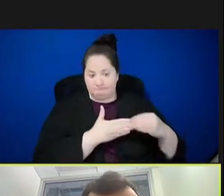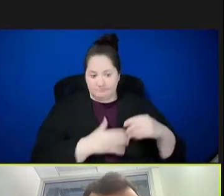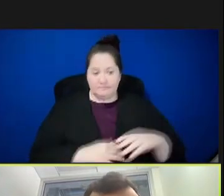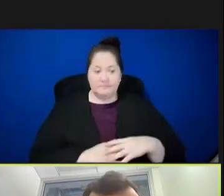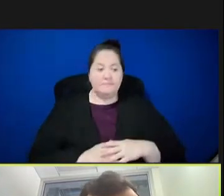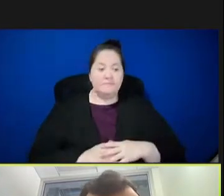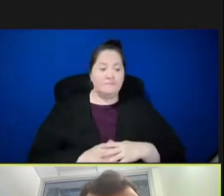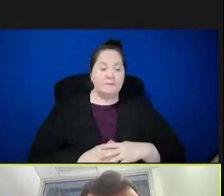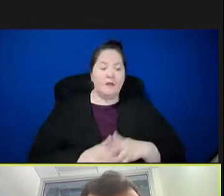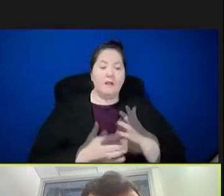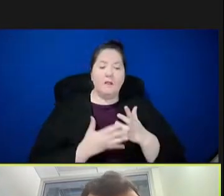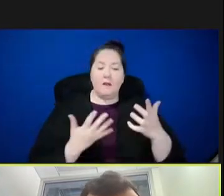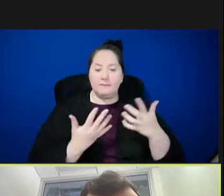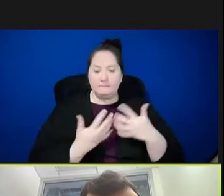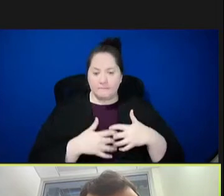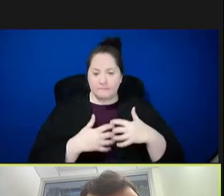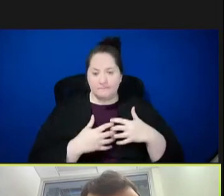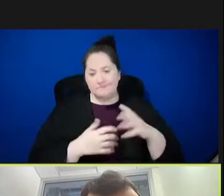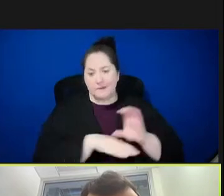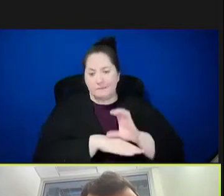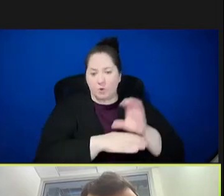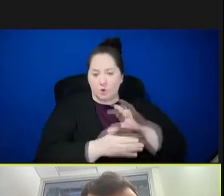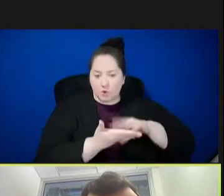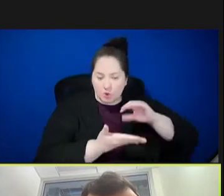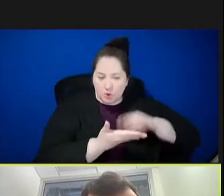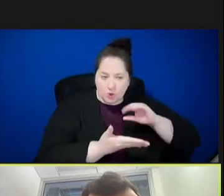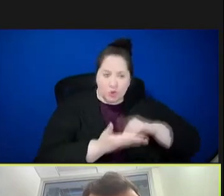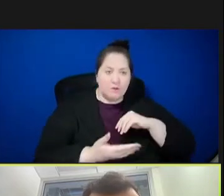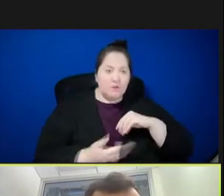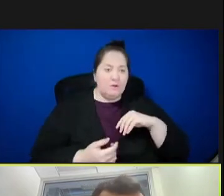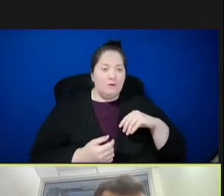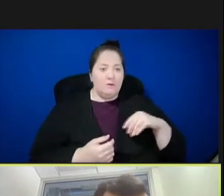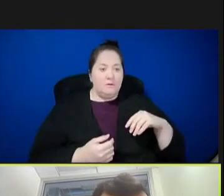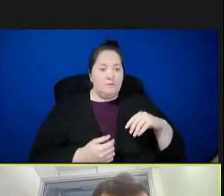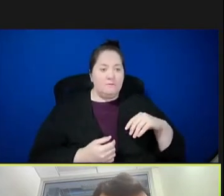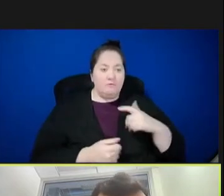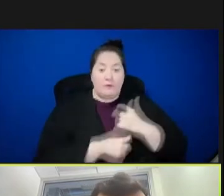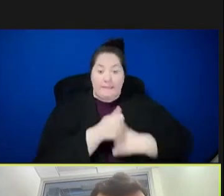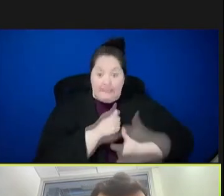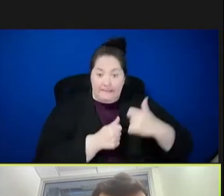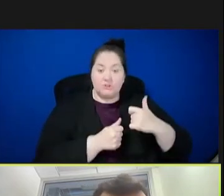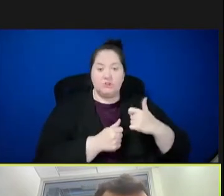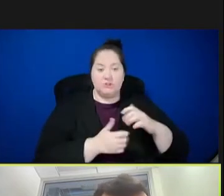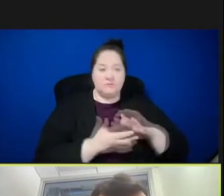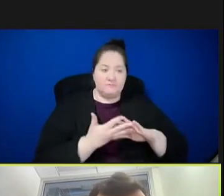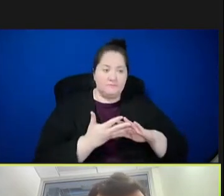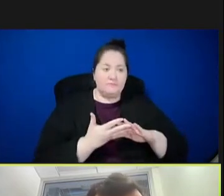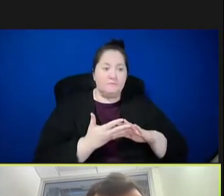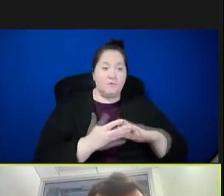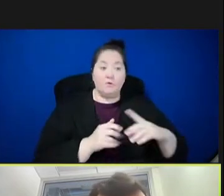lot of machine learning for each of these steps, right? So in the first box here, hallucination,